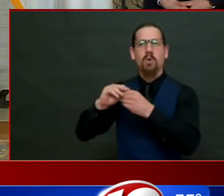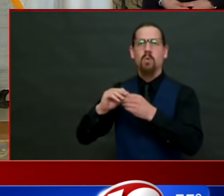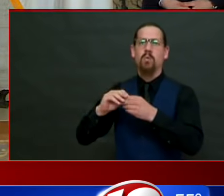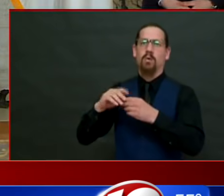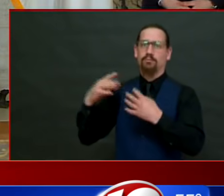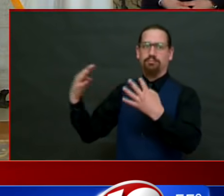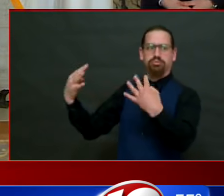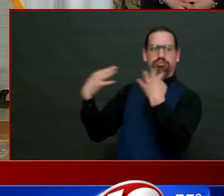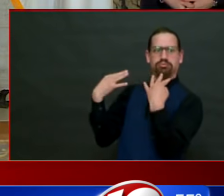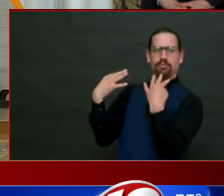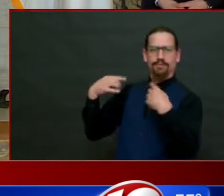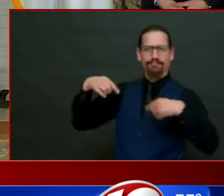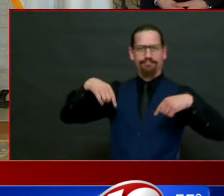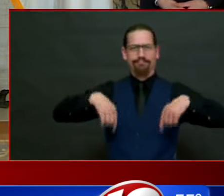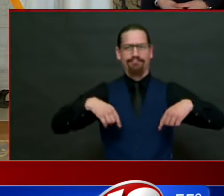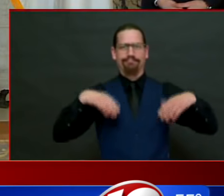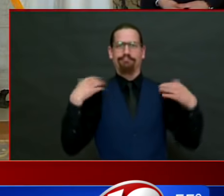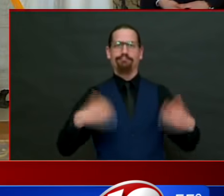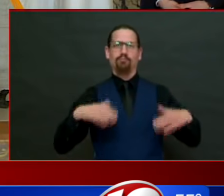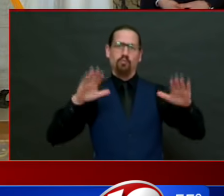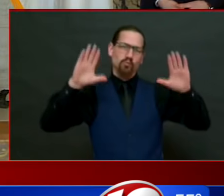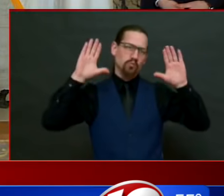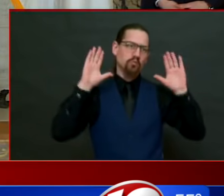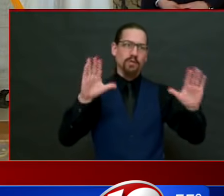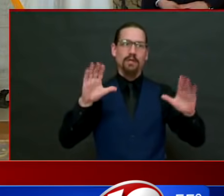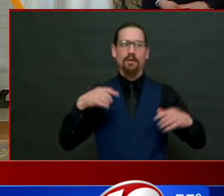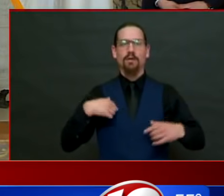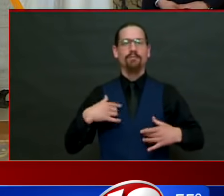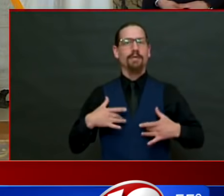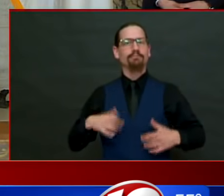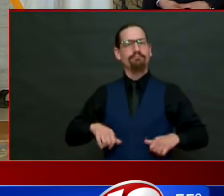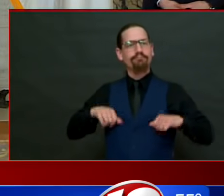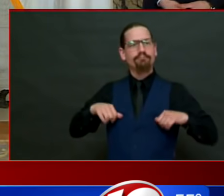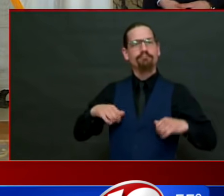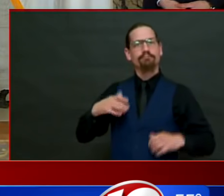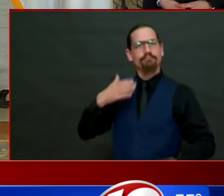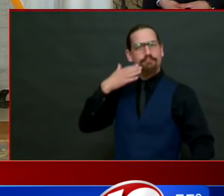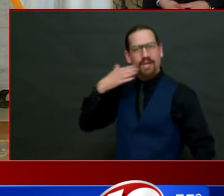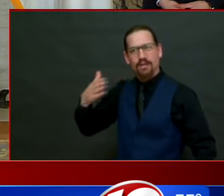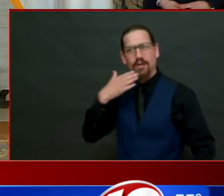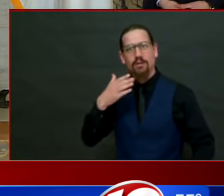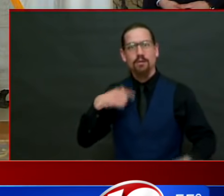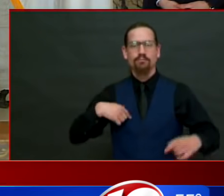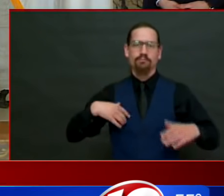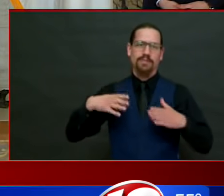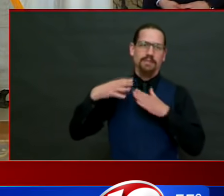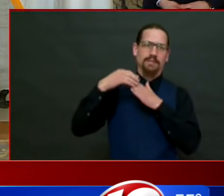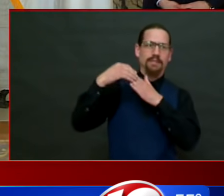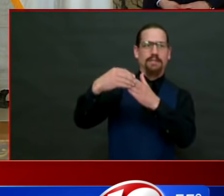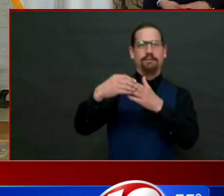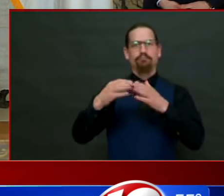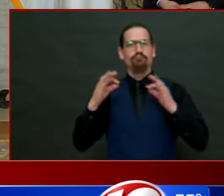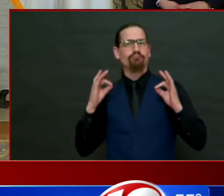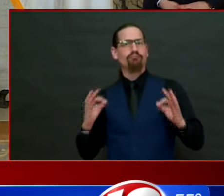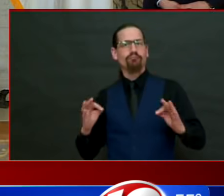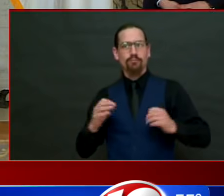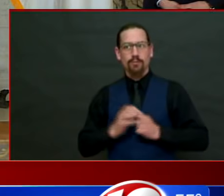AS I LEARNED FROM THE EXAMPLE OF OTHER GOVERNORS, WE ARE AT THE TOP IN TERMS OF TEST PRACTICES IN ORDER TO DEAL WITH THE